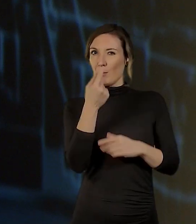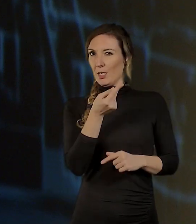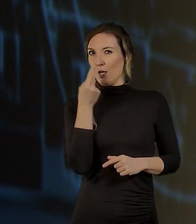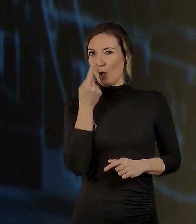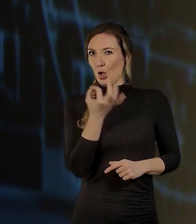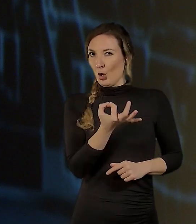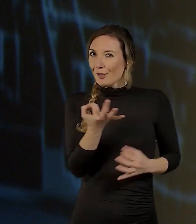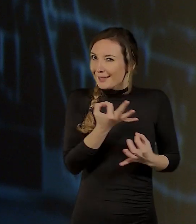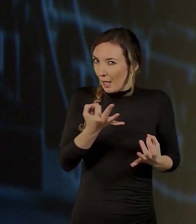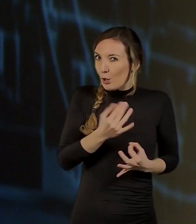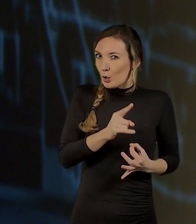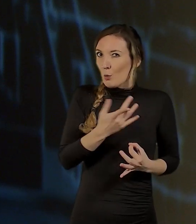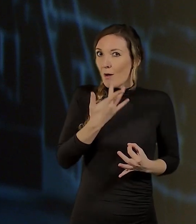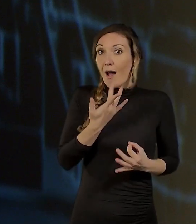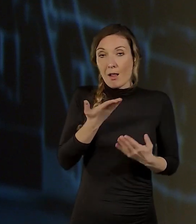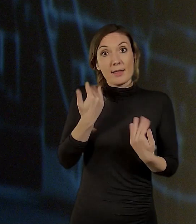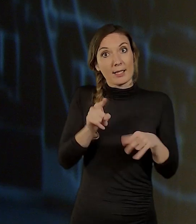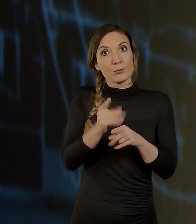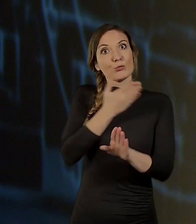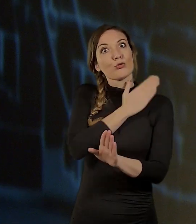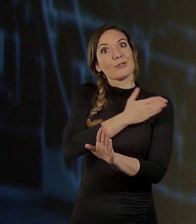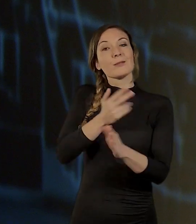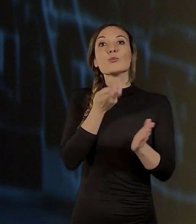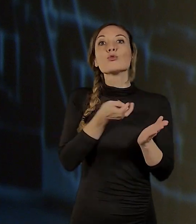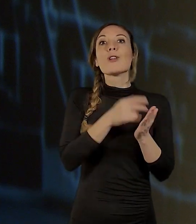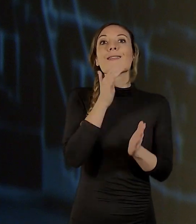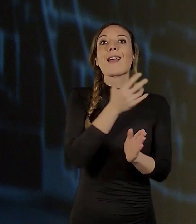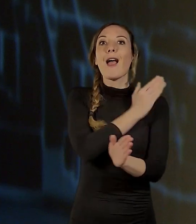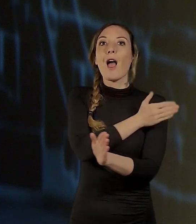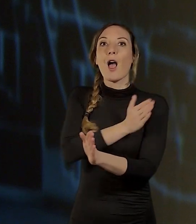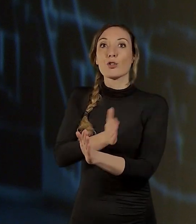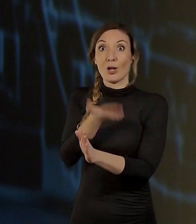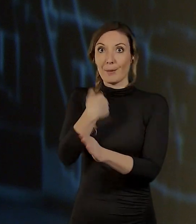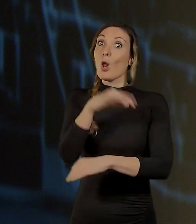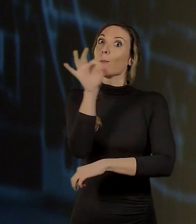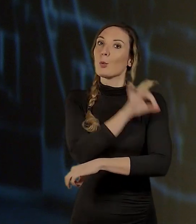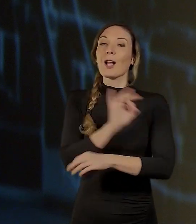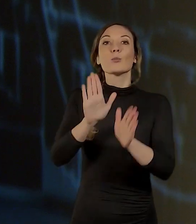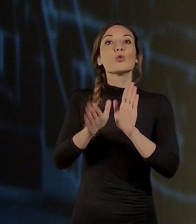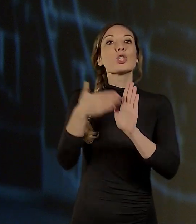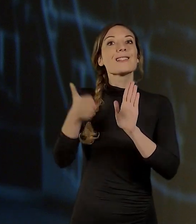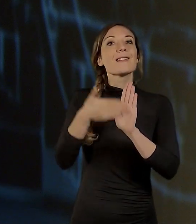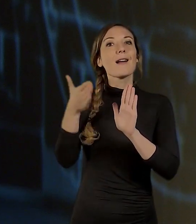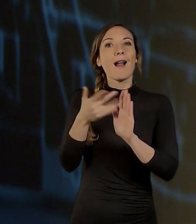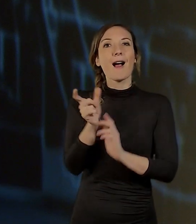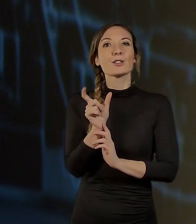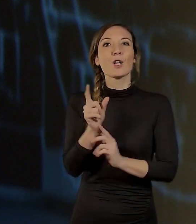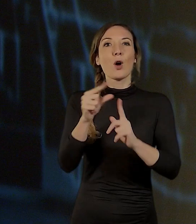you already knew from abroad that a similar approach was being implemented. I want to ask if you came across anything new with this project.